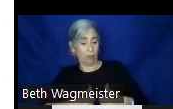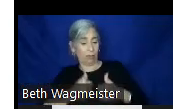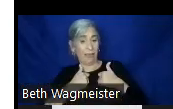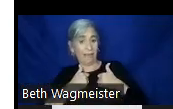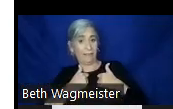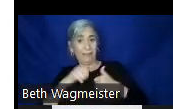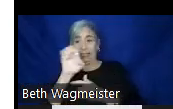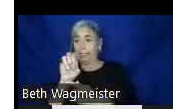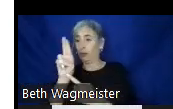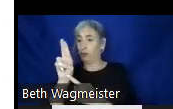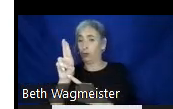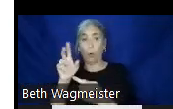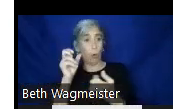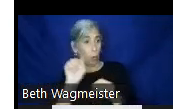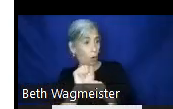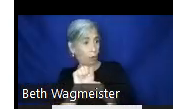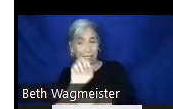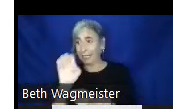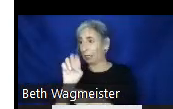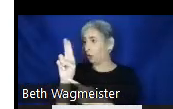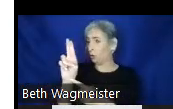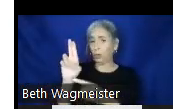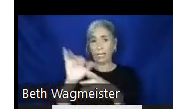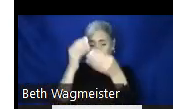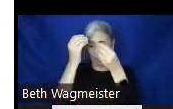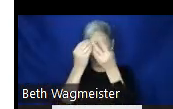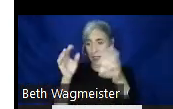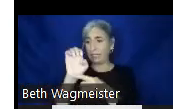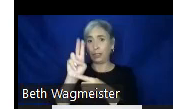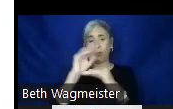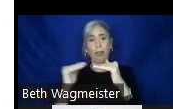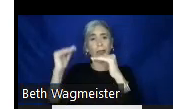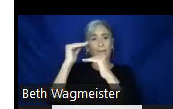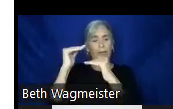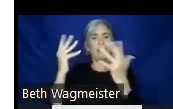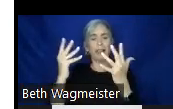EU or working here get information at the EU level and we can provide member benefits to